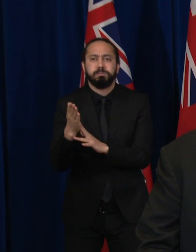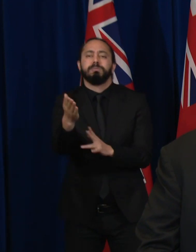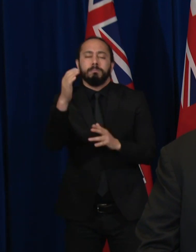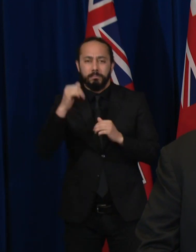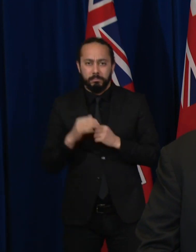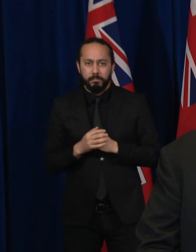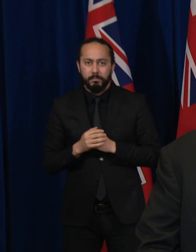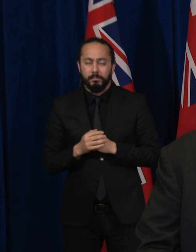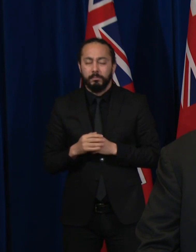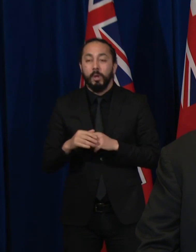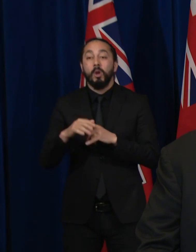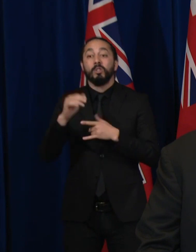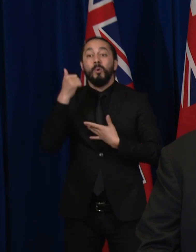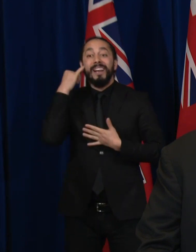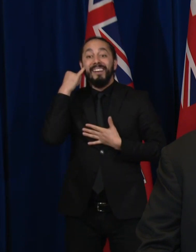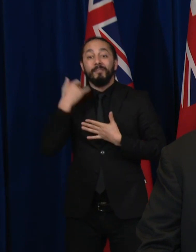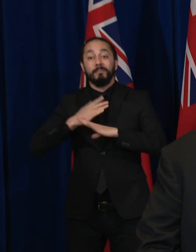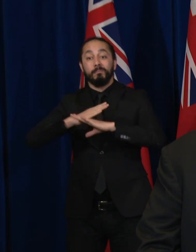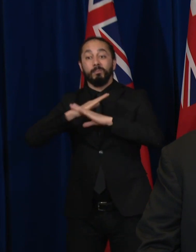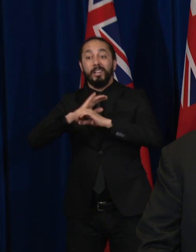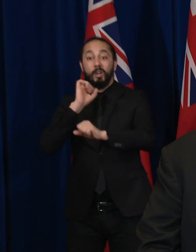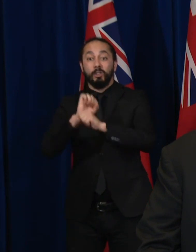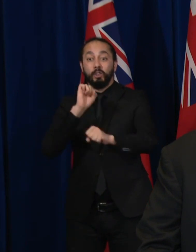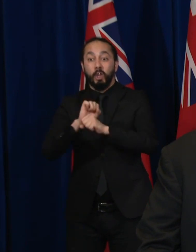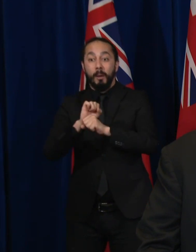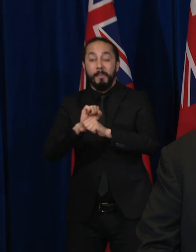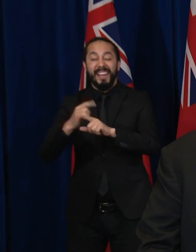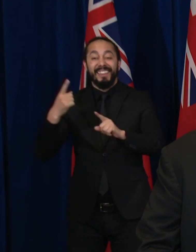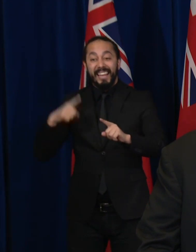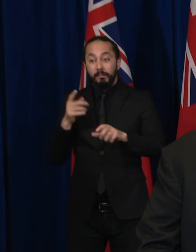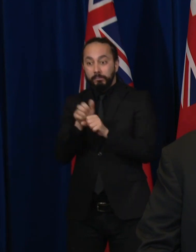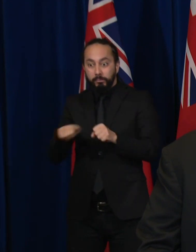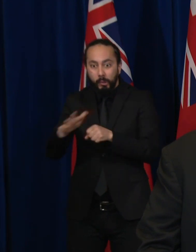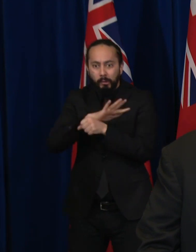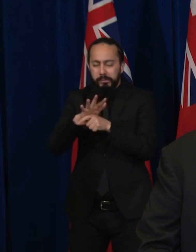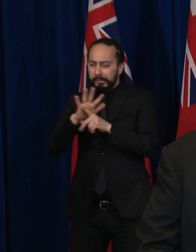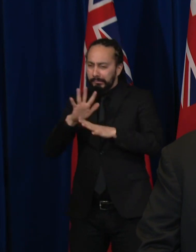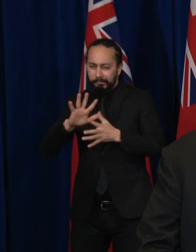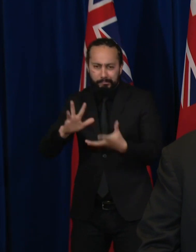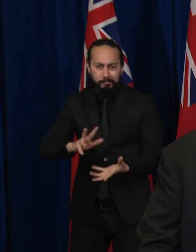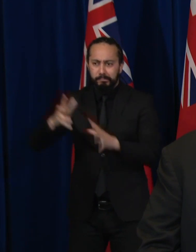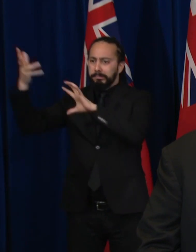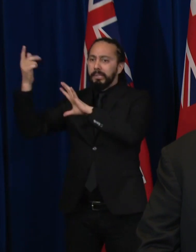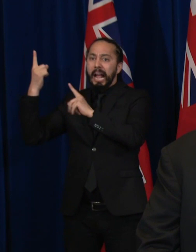gave the last full measure of devotion -- jobs, when this storm passes we'll get back on our feet, and we will come that we here highly resolve these dead shall not